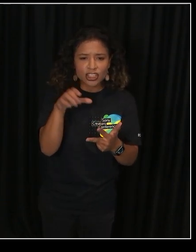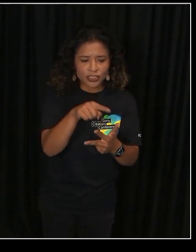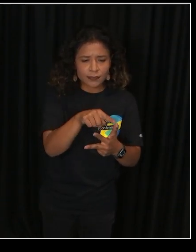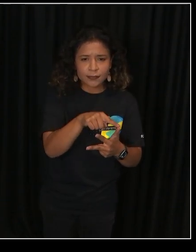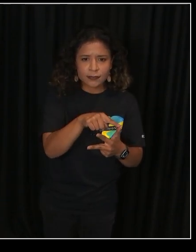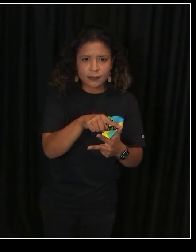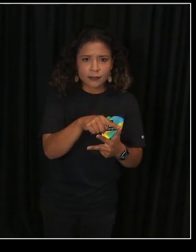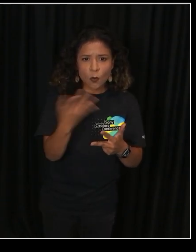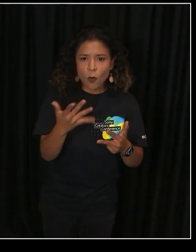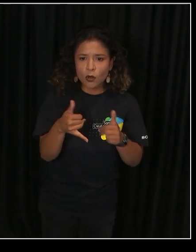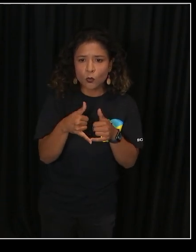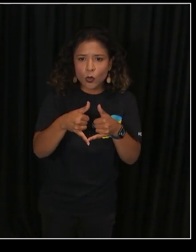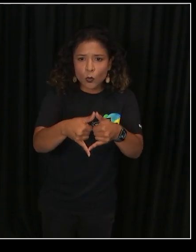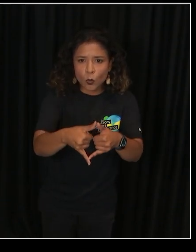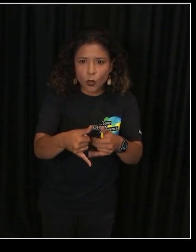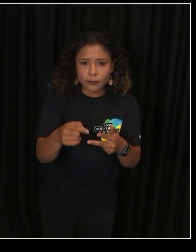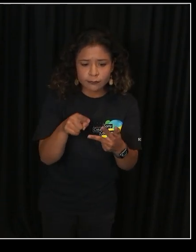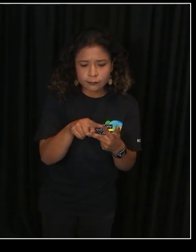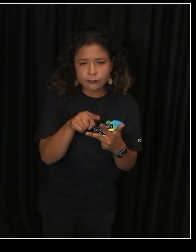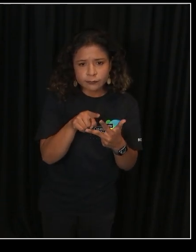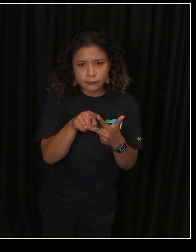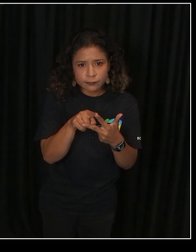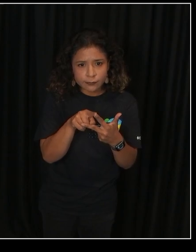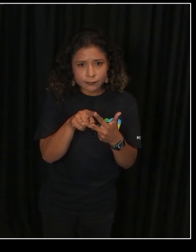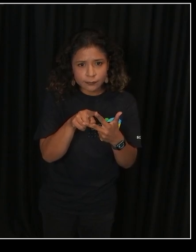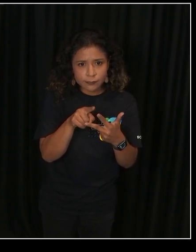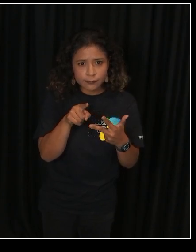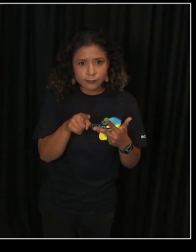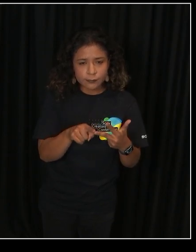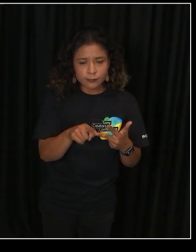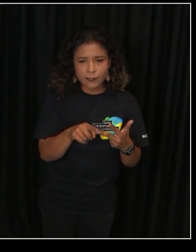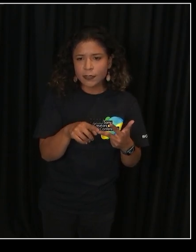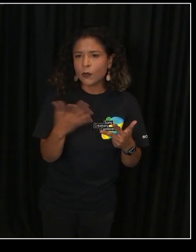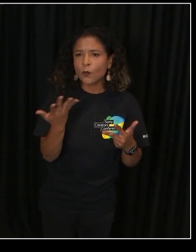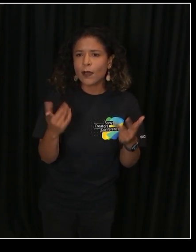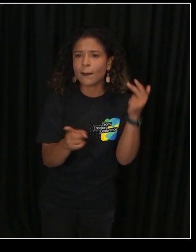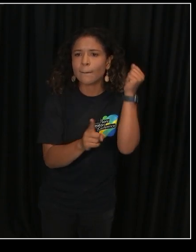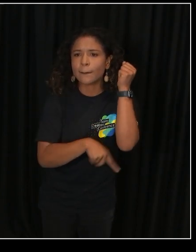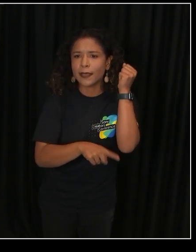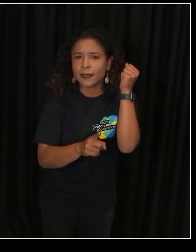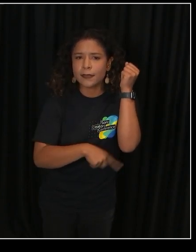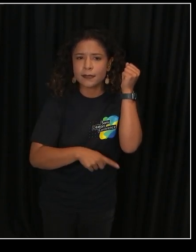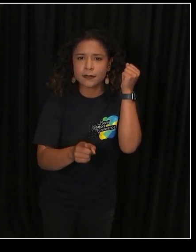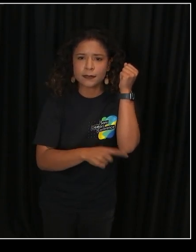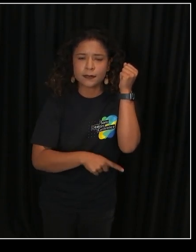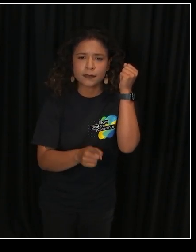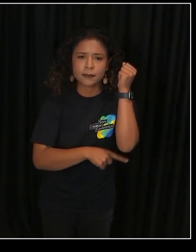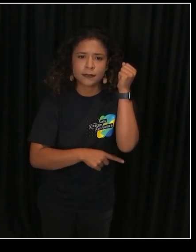What rewards does it get for those actions? And those were state transitions.